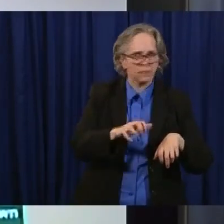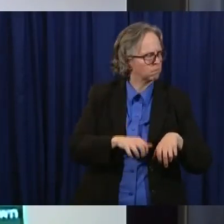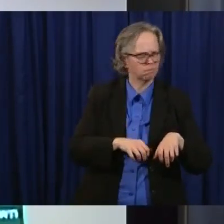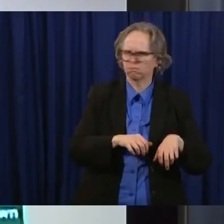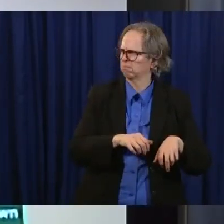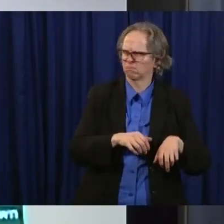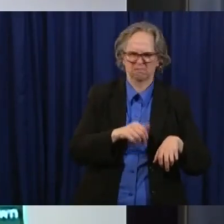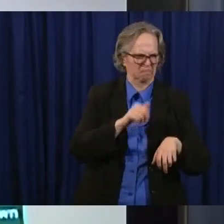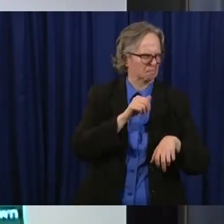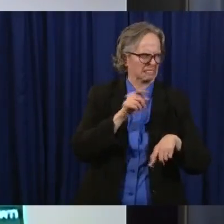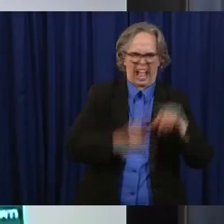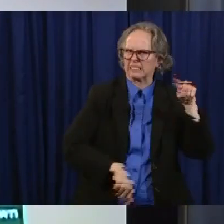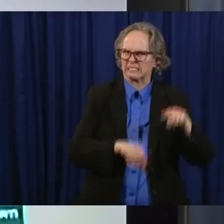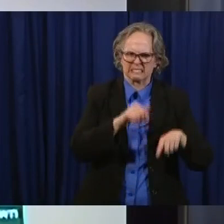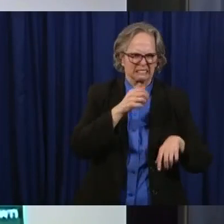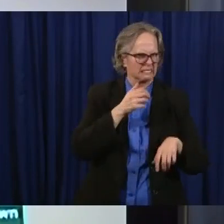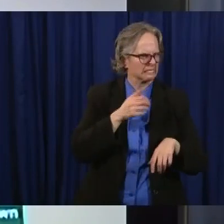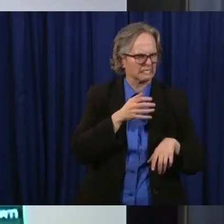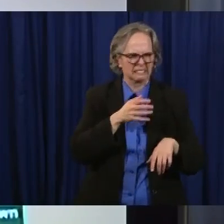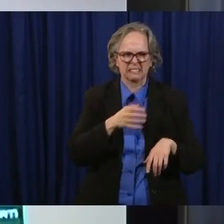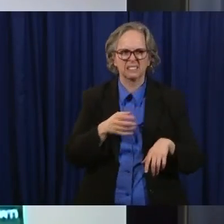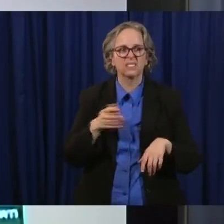VIRUSES DO NOT SURVIVE HEAT WELL AT ALL.